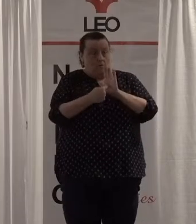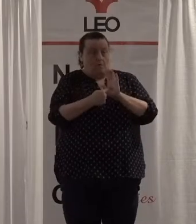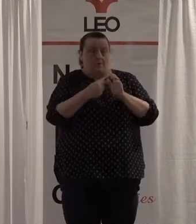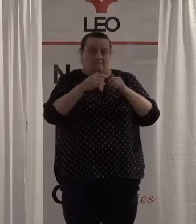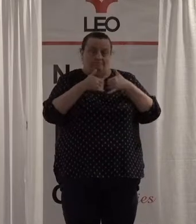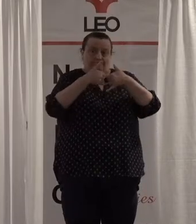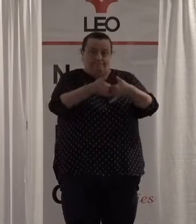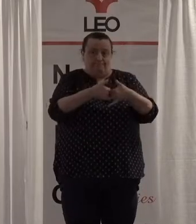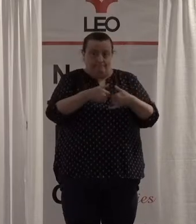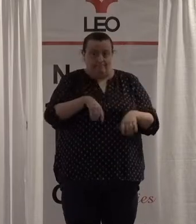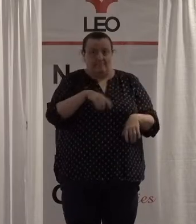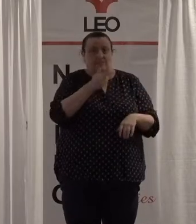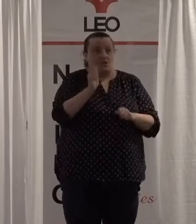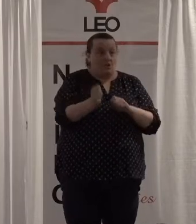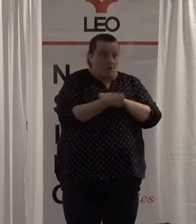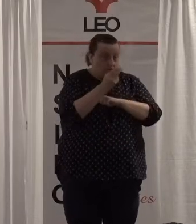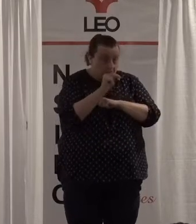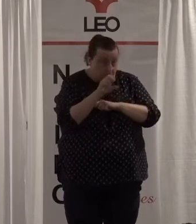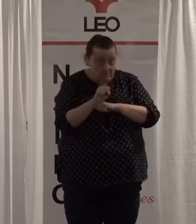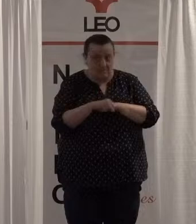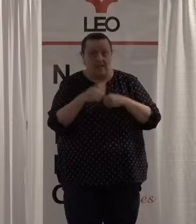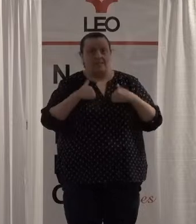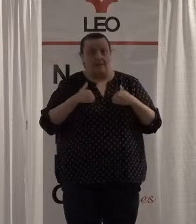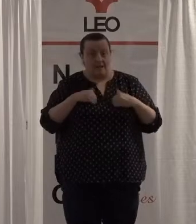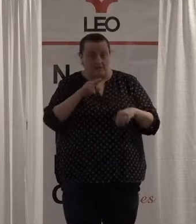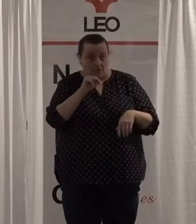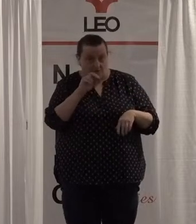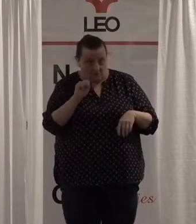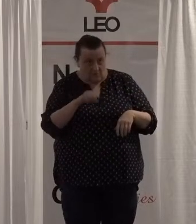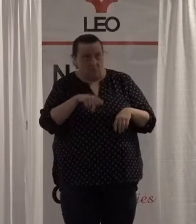AND GOLF NOVA SCOTIA AND LUNG NOVA SCOTIA PEI AWARD